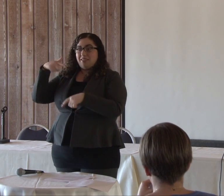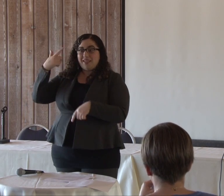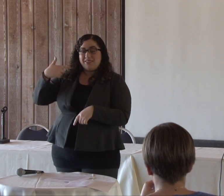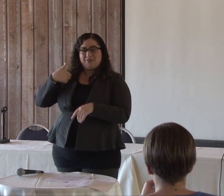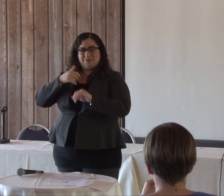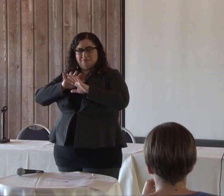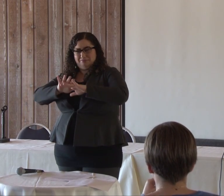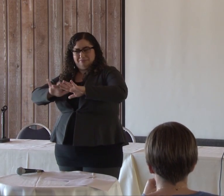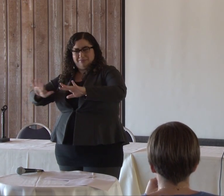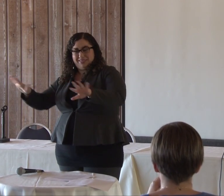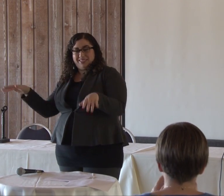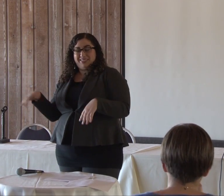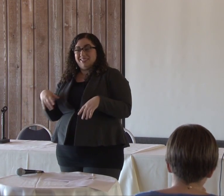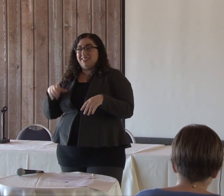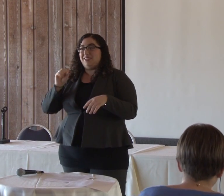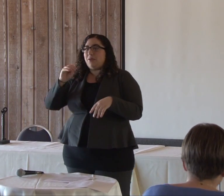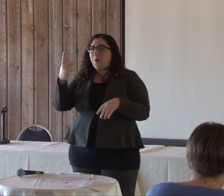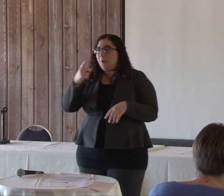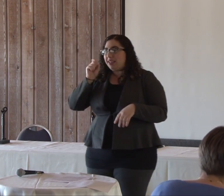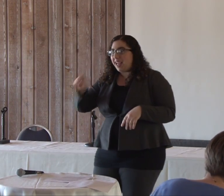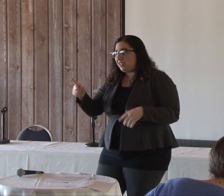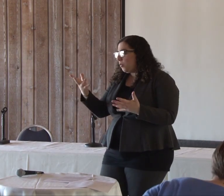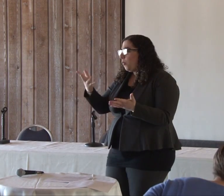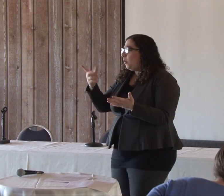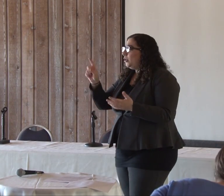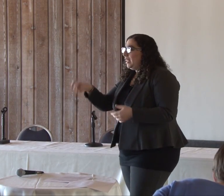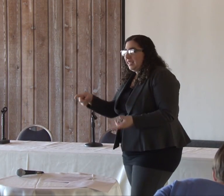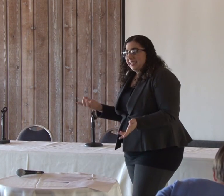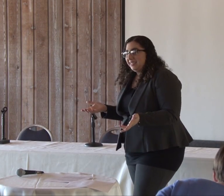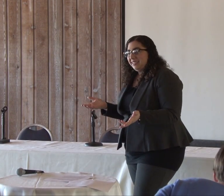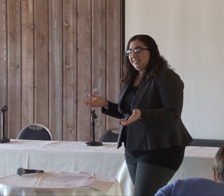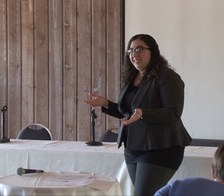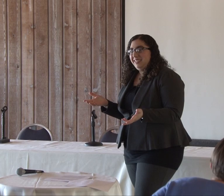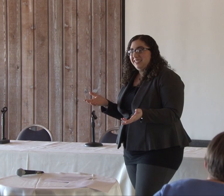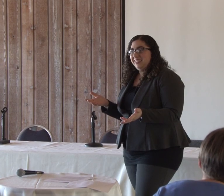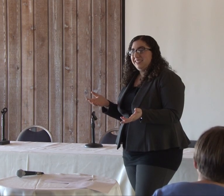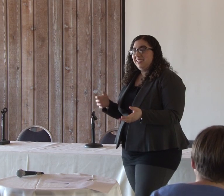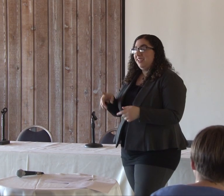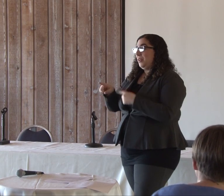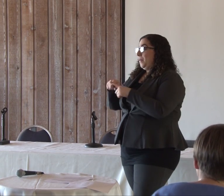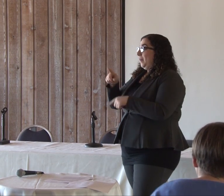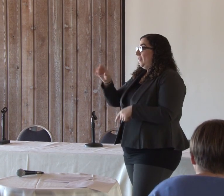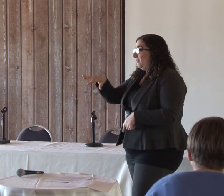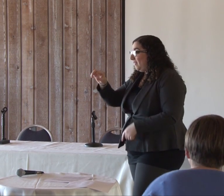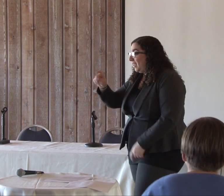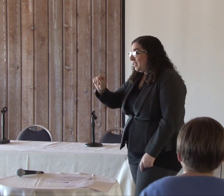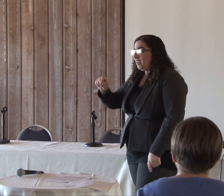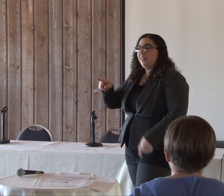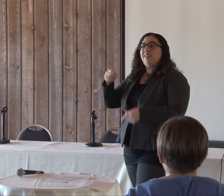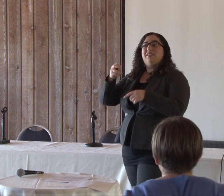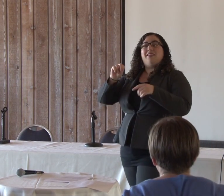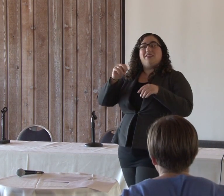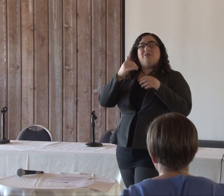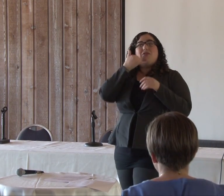Middle Eastern sign language, Brazilian sign language, Australian sign language. British Sign Language And so. Important to ask